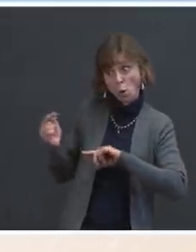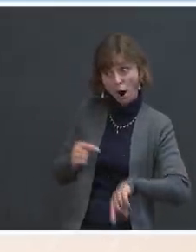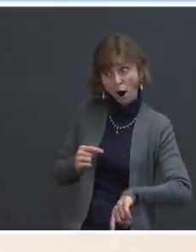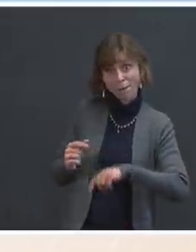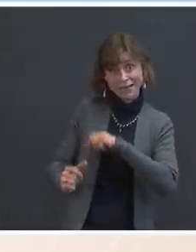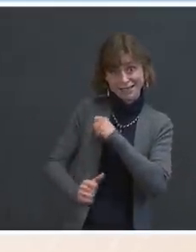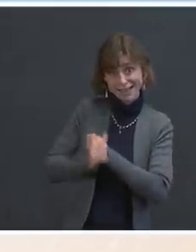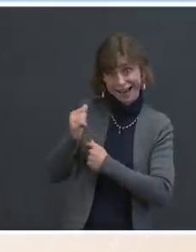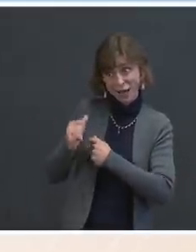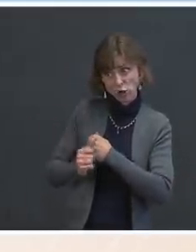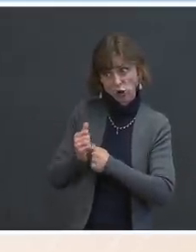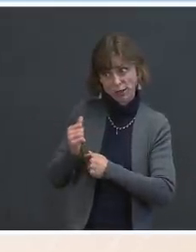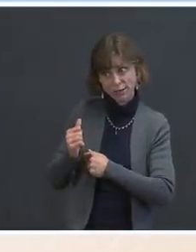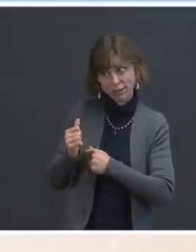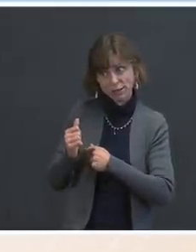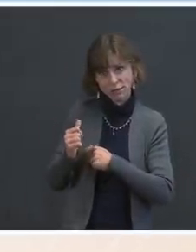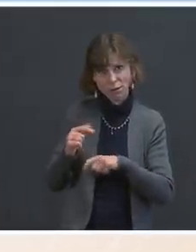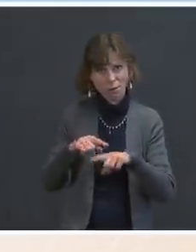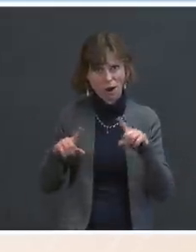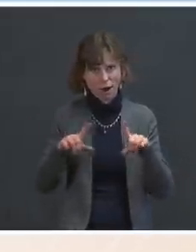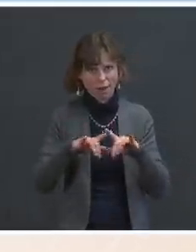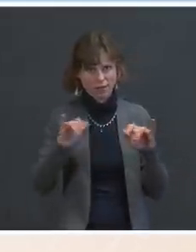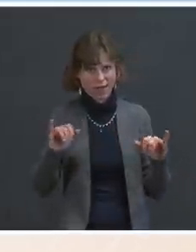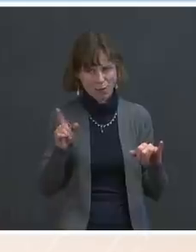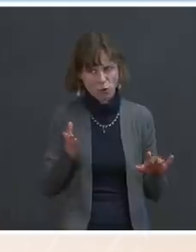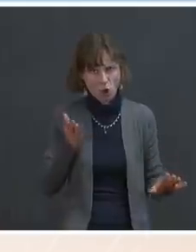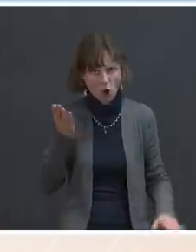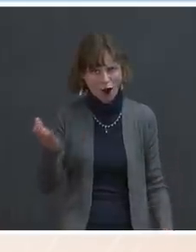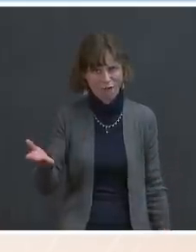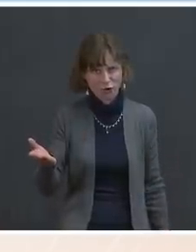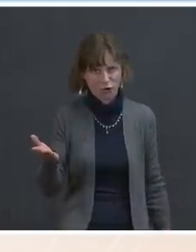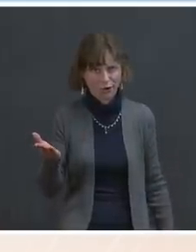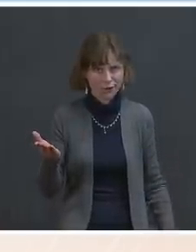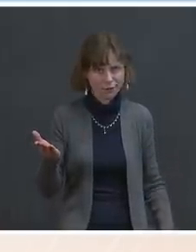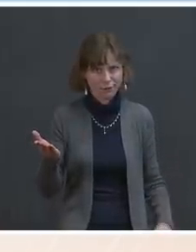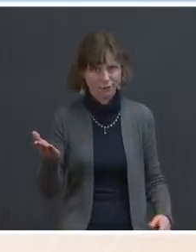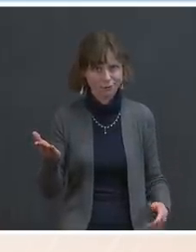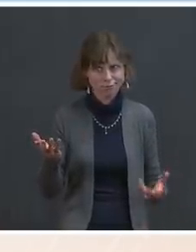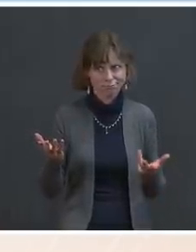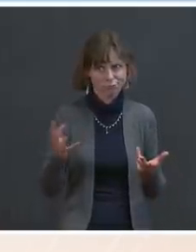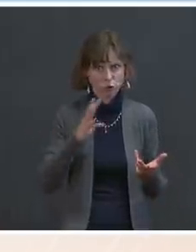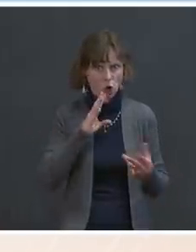that because you are offering this -- this talk about more humanitarian process,